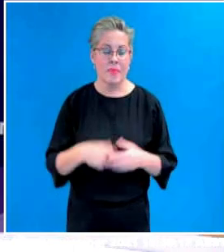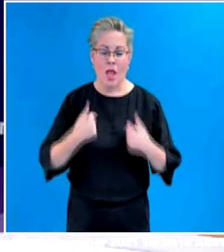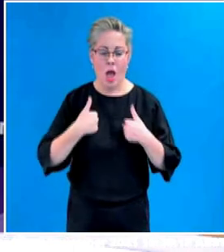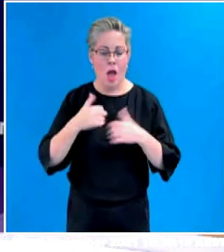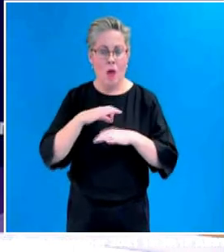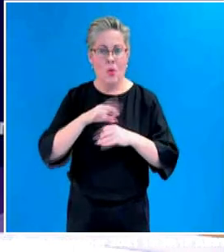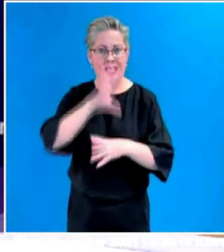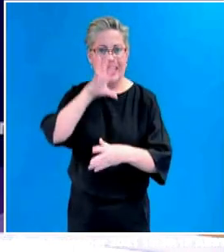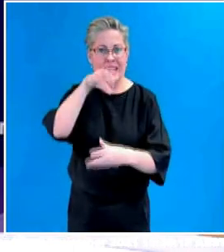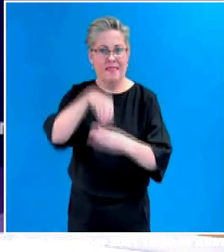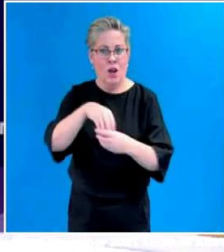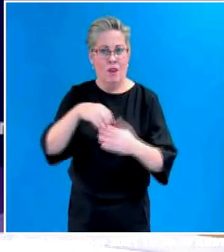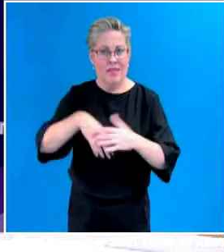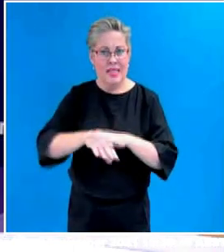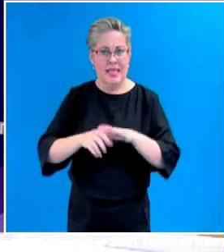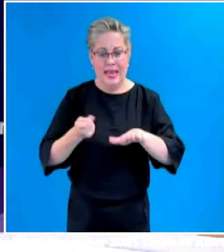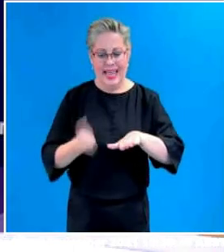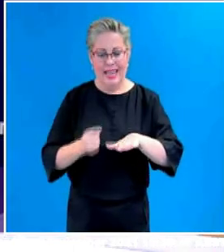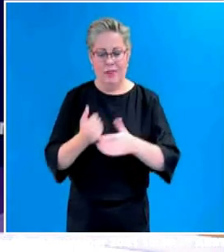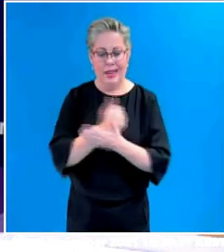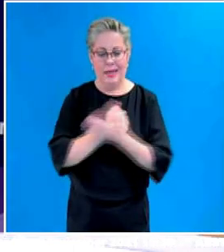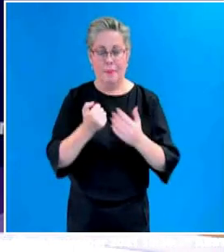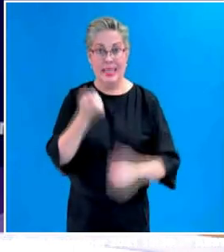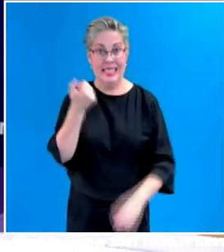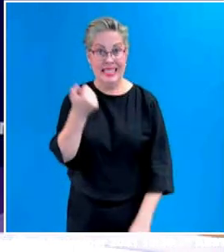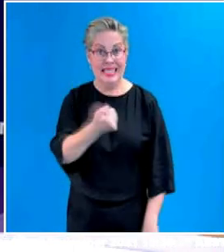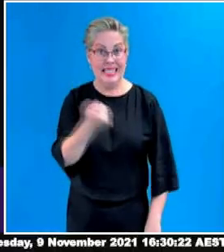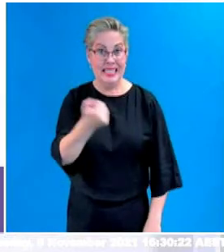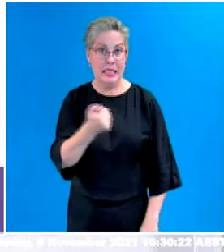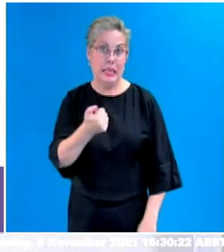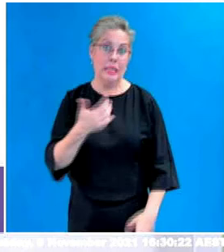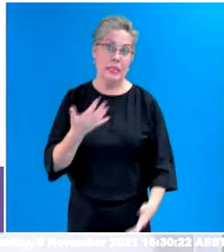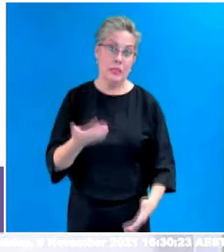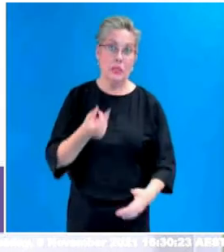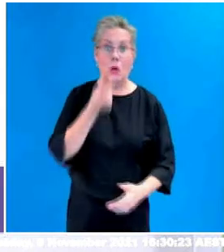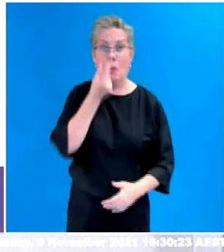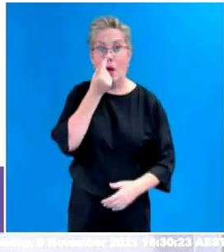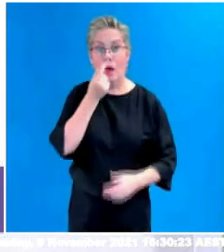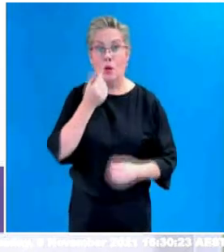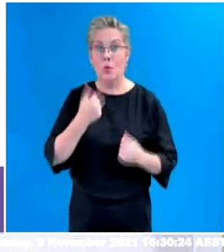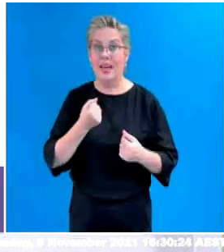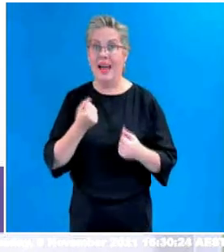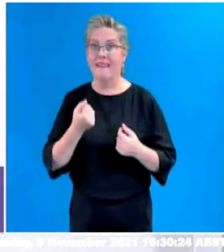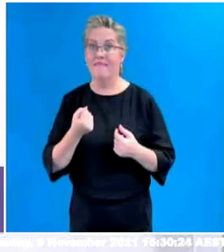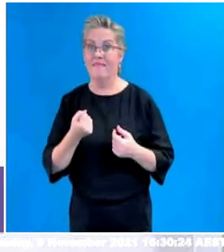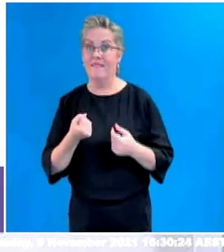involved in, so I may have a different approach to the reception of a large